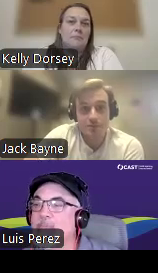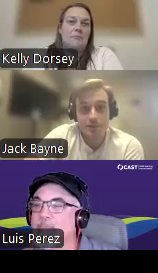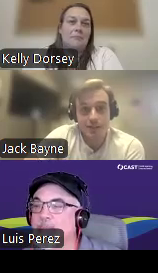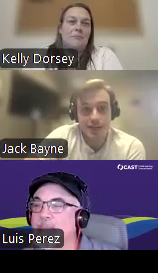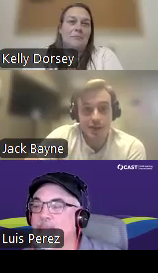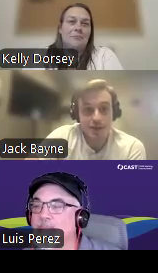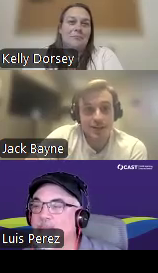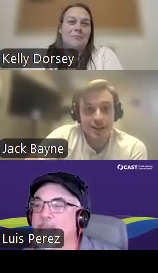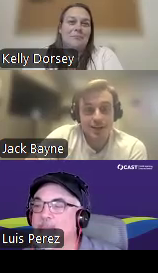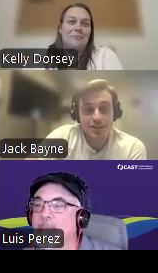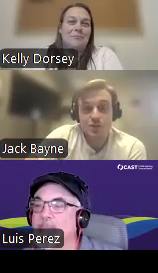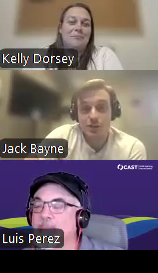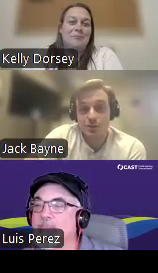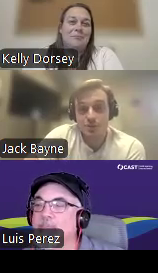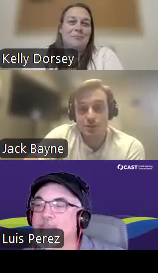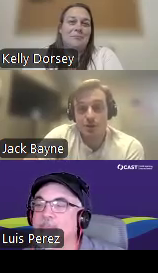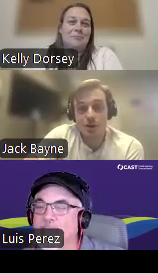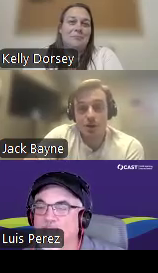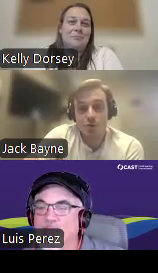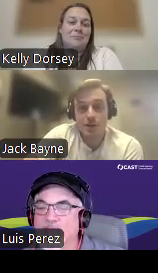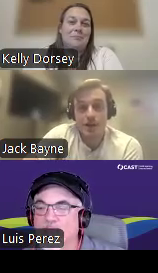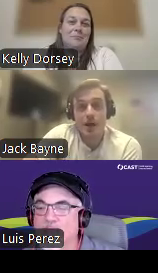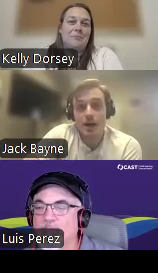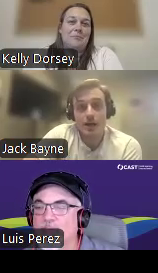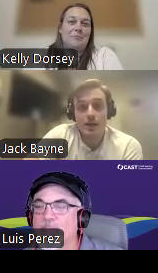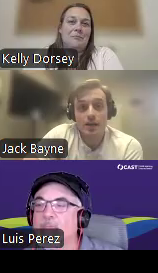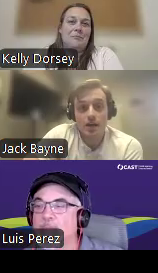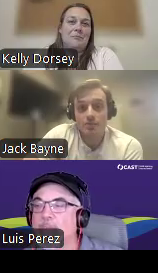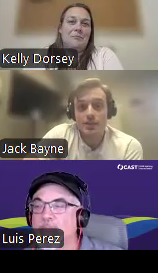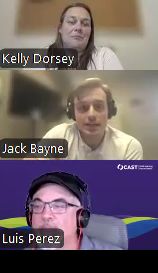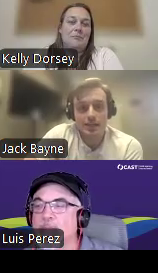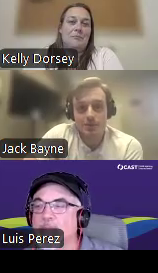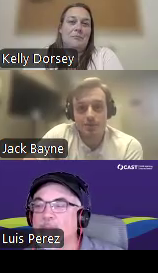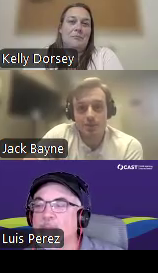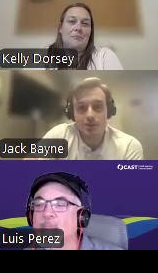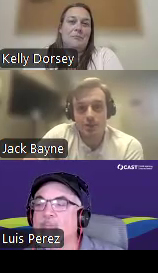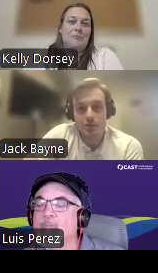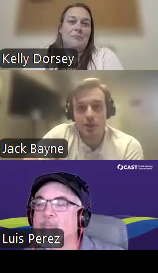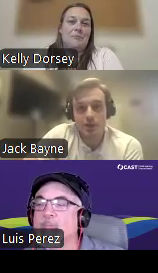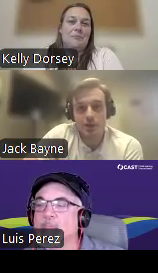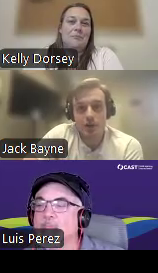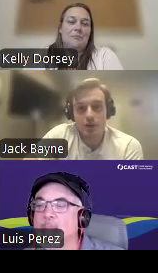just making an account straight through OpenAI. Kind of keeps the information a little tighter,